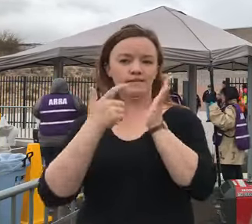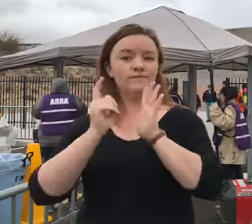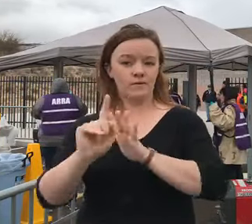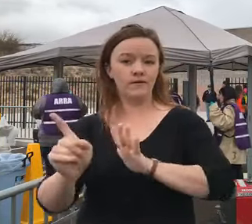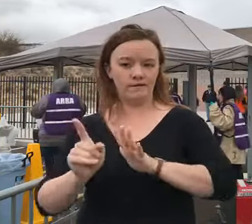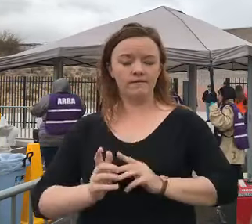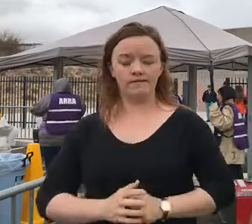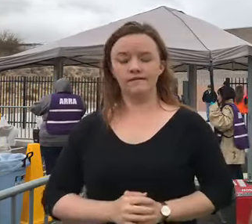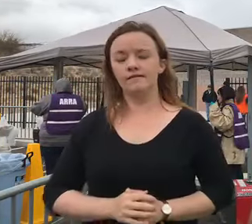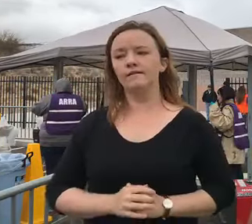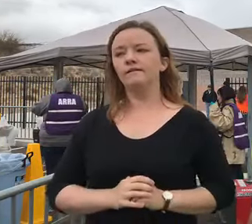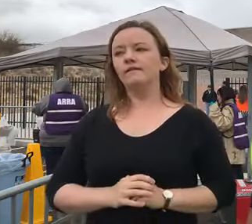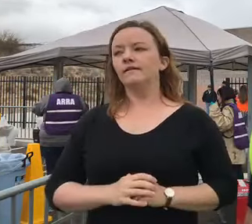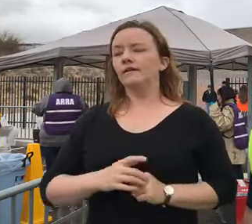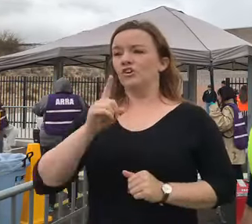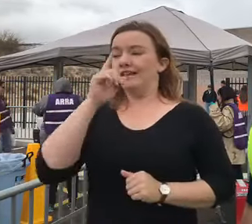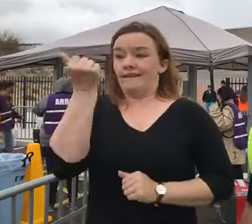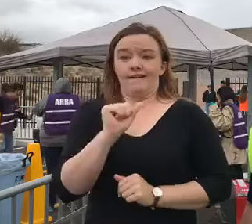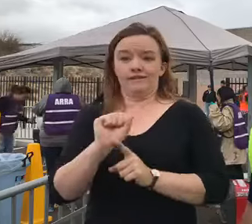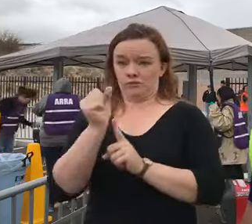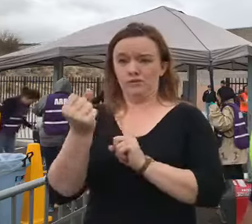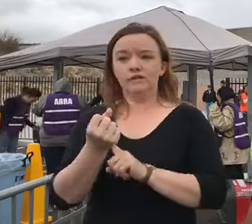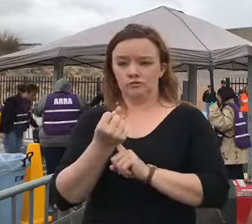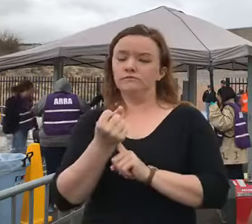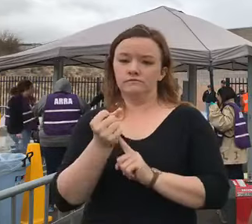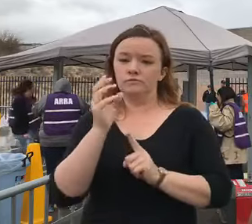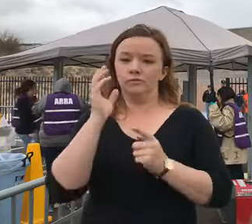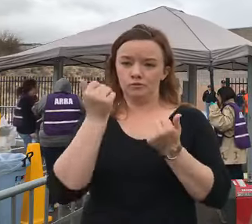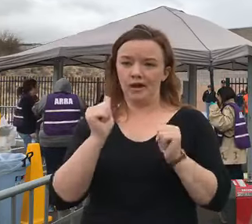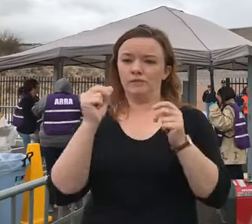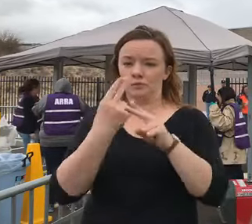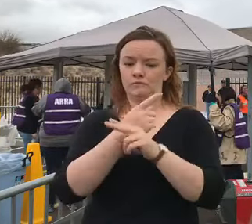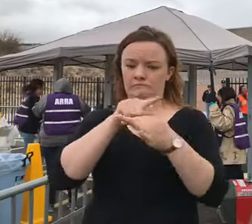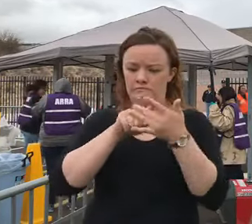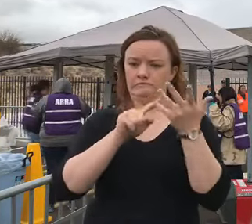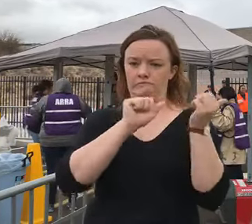that's actually for any circumstance, but also for a Palo Verde incident and